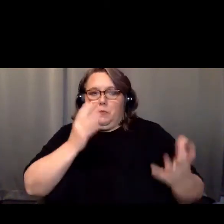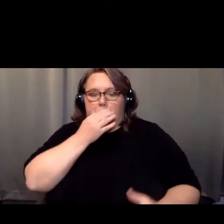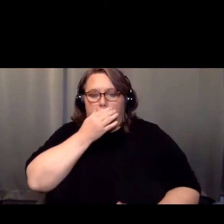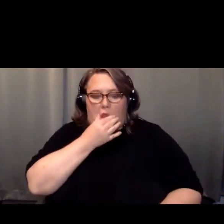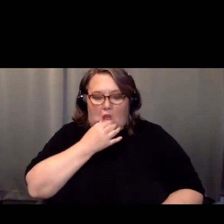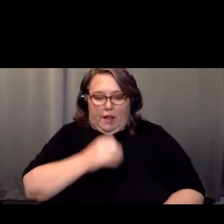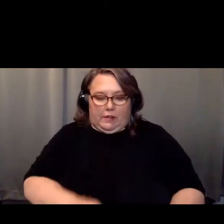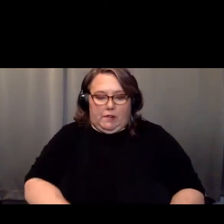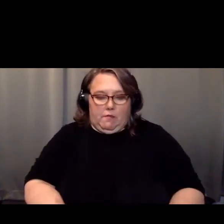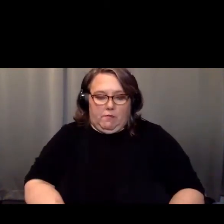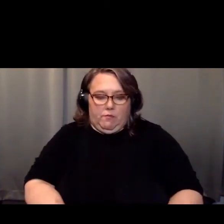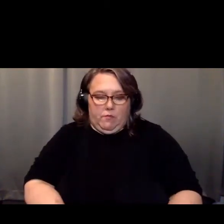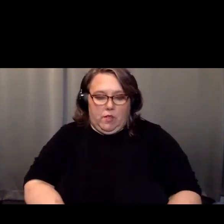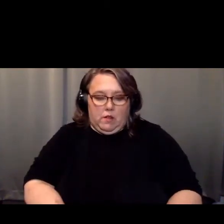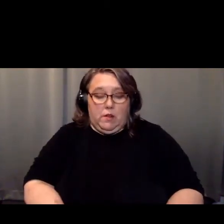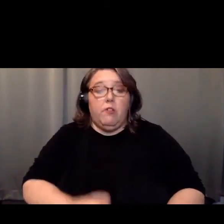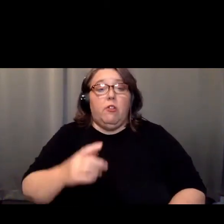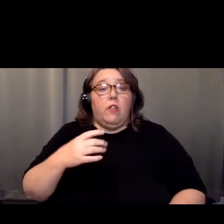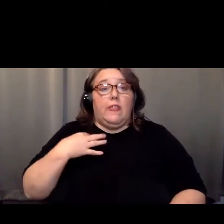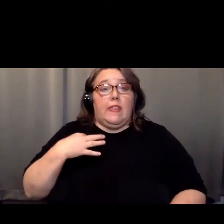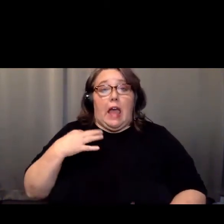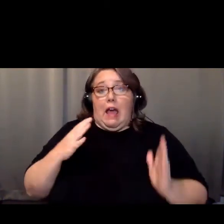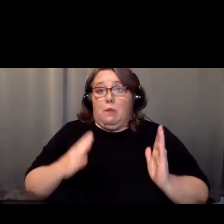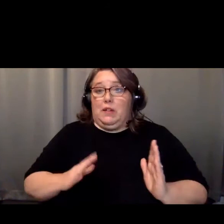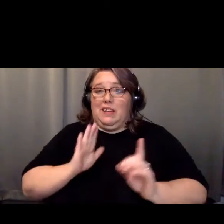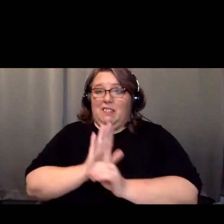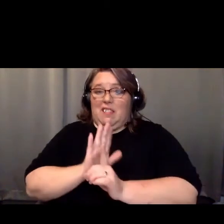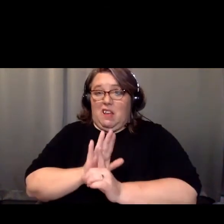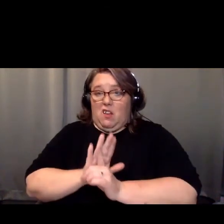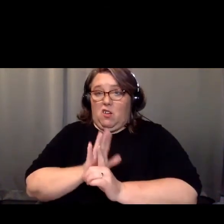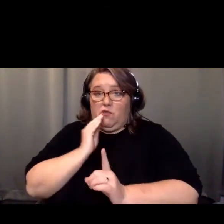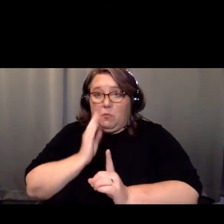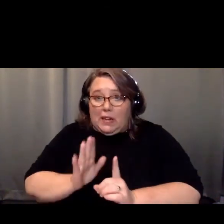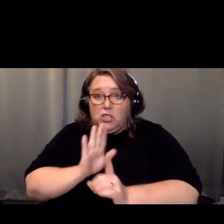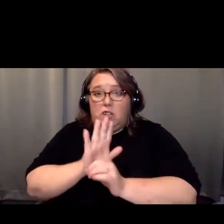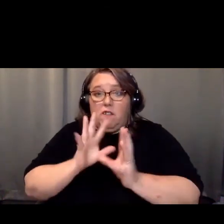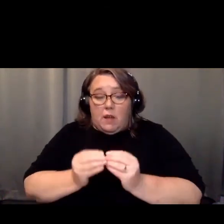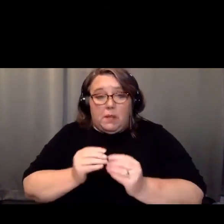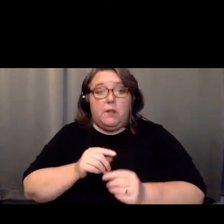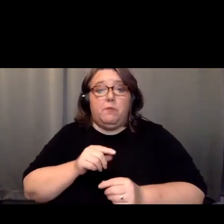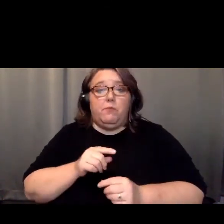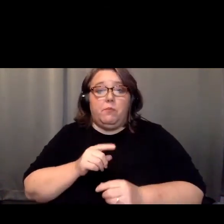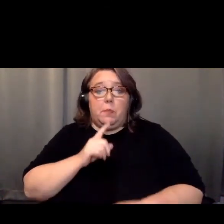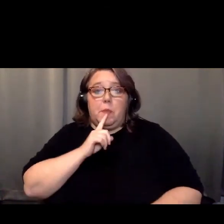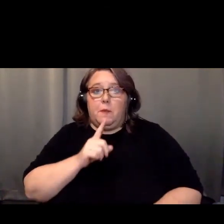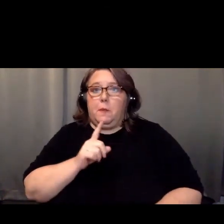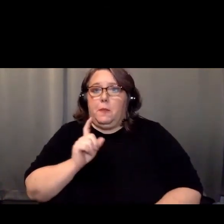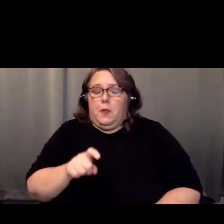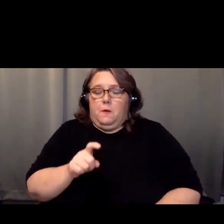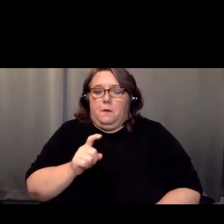They're also supposed to review information from the applicant and his or her family. So, they most definitely should take into account